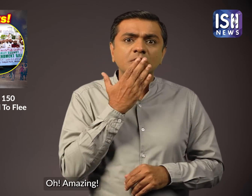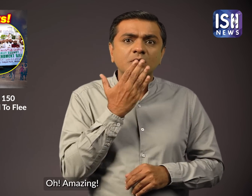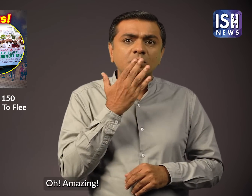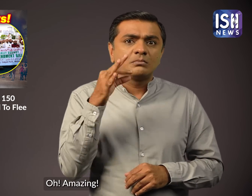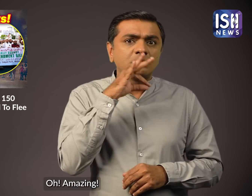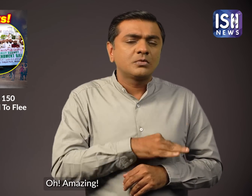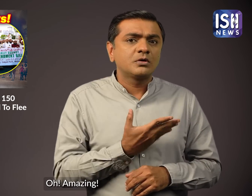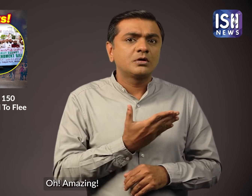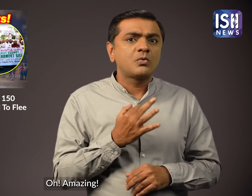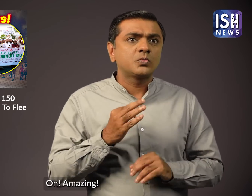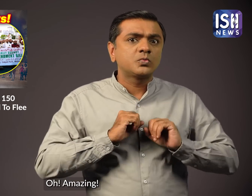Oh! Amazing!